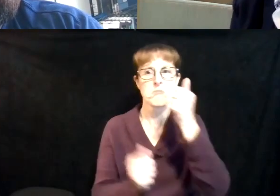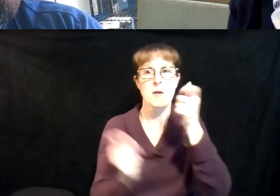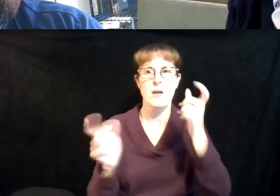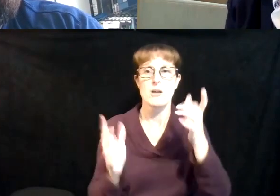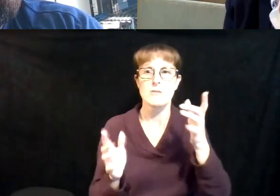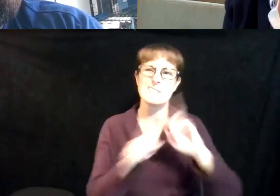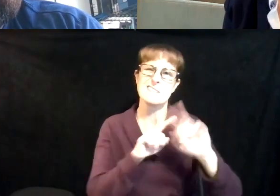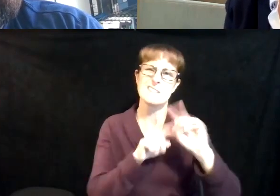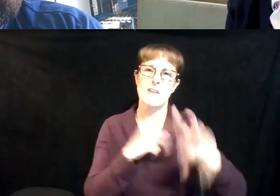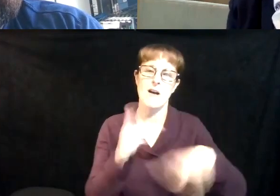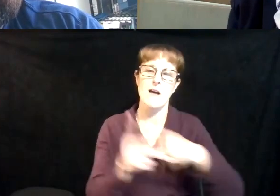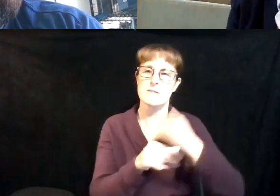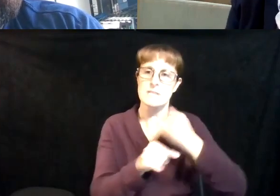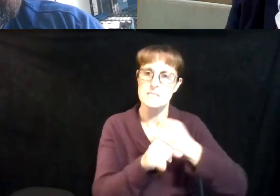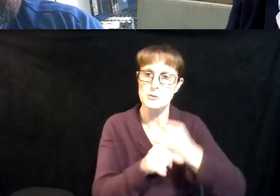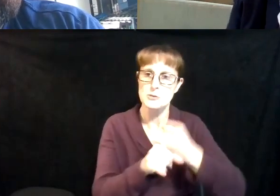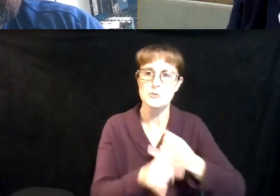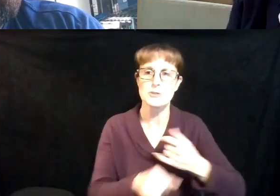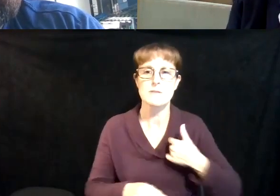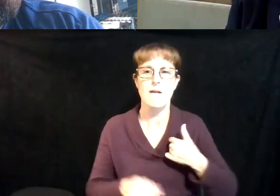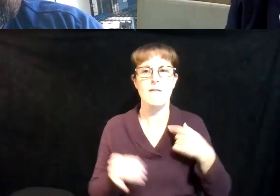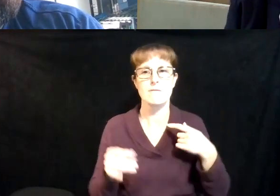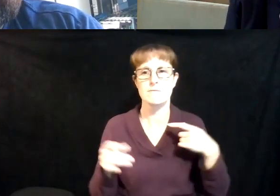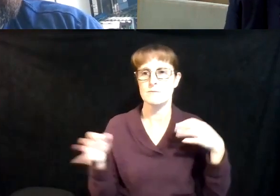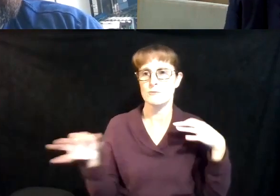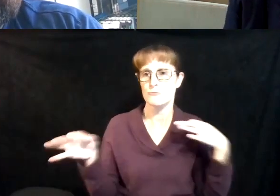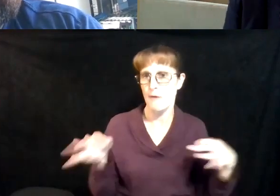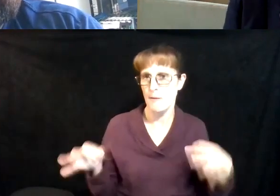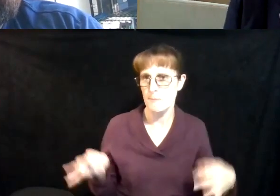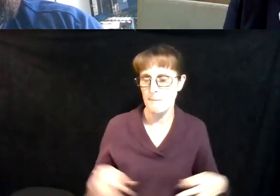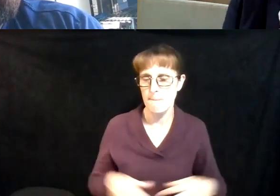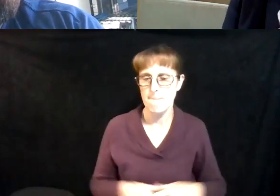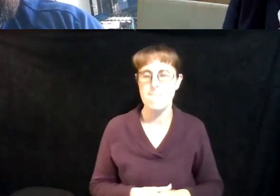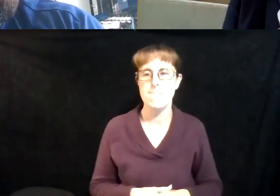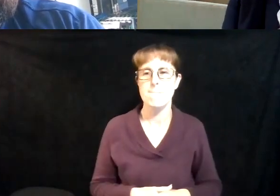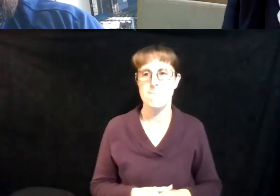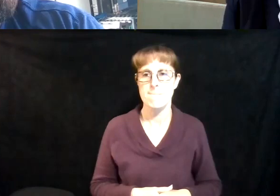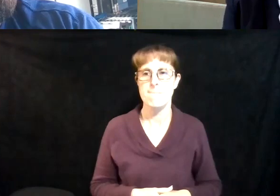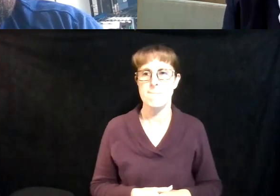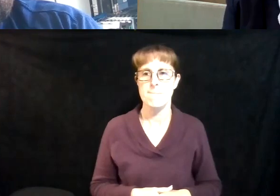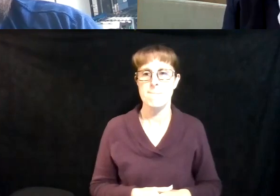I describe certainly an individual Albert Bacotti